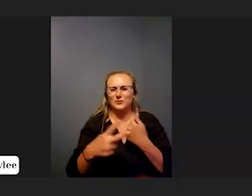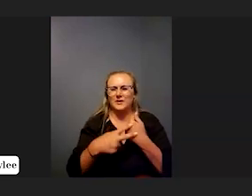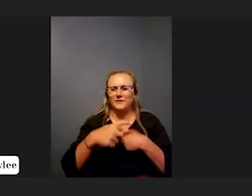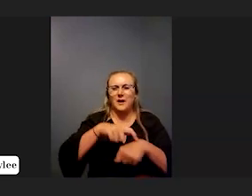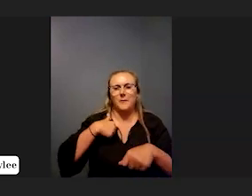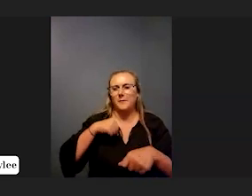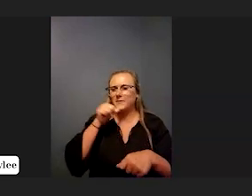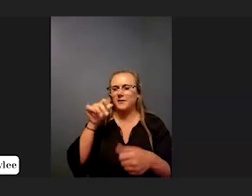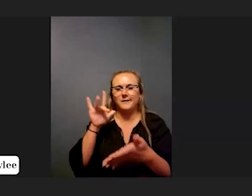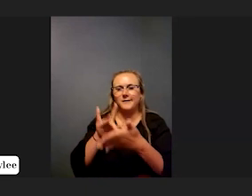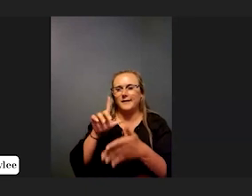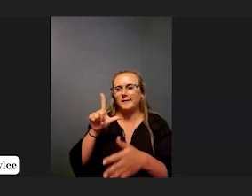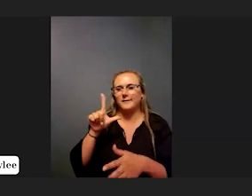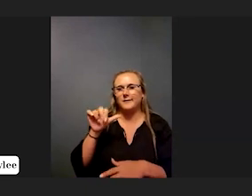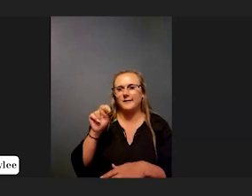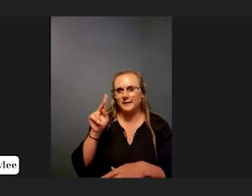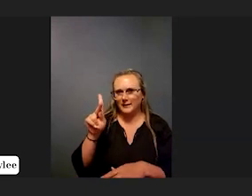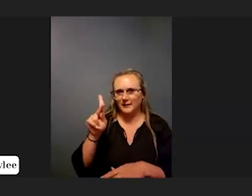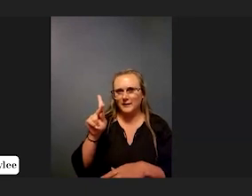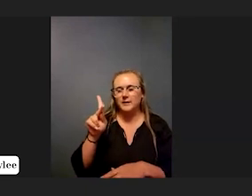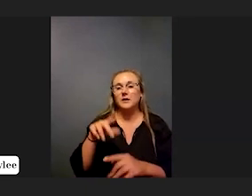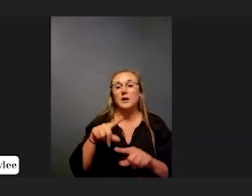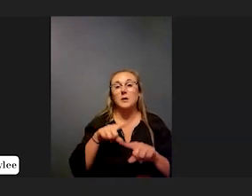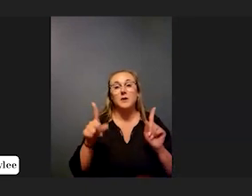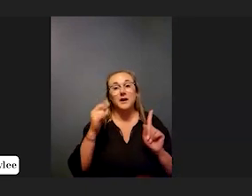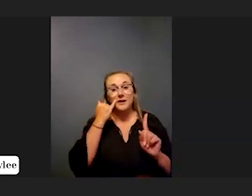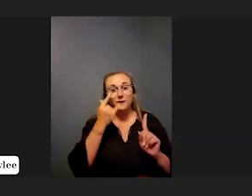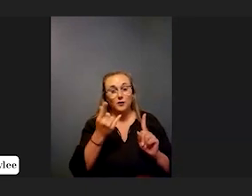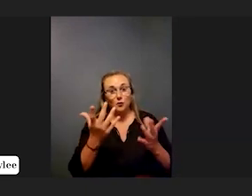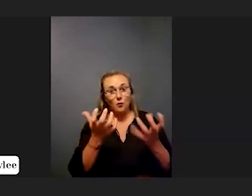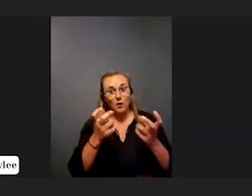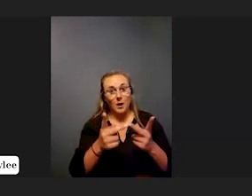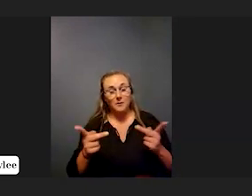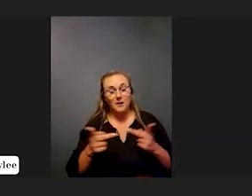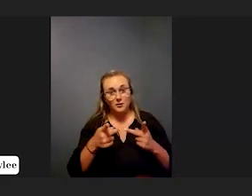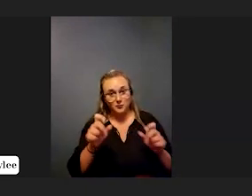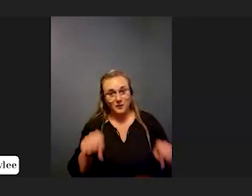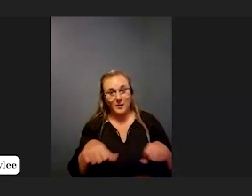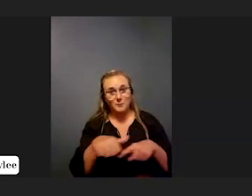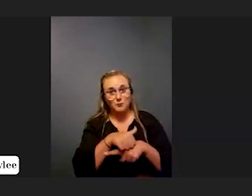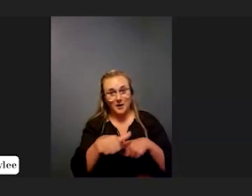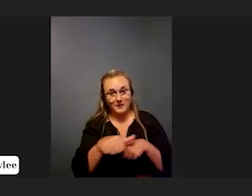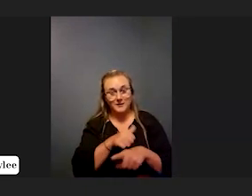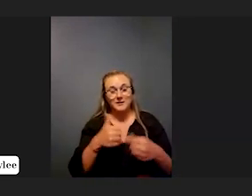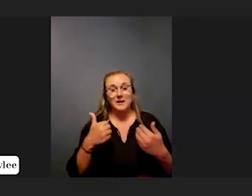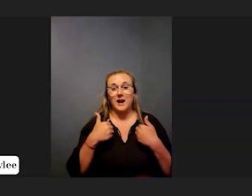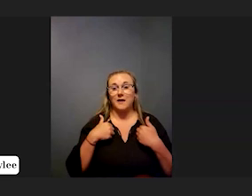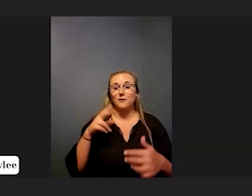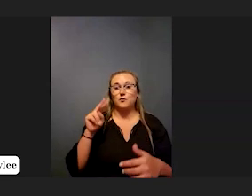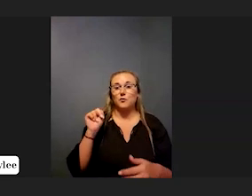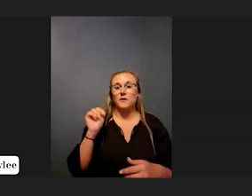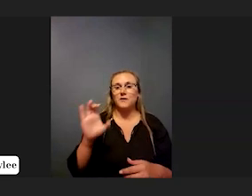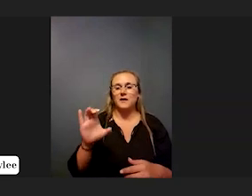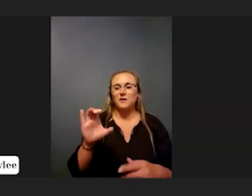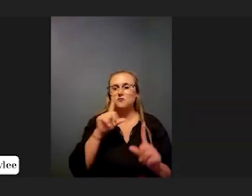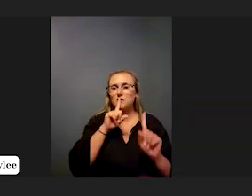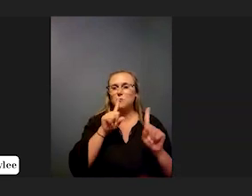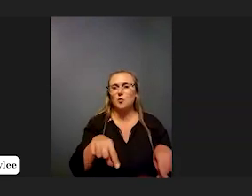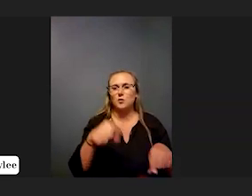Um, but if you want to have a place to practice, I have the North Carolina Reports for I think it's Greensboro schools.